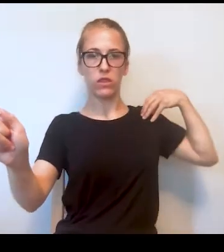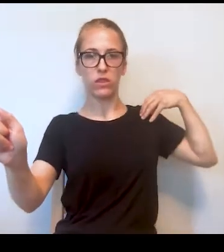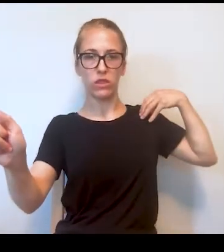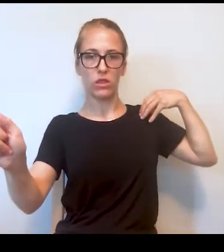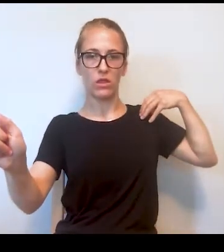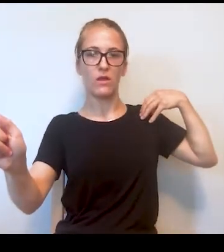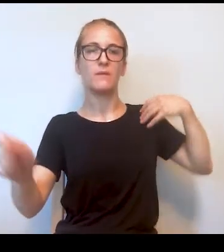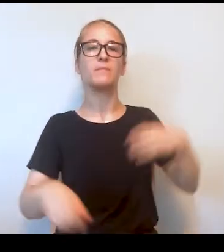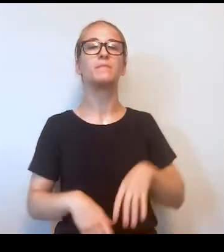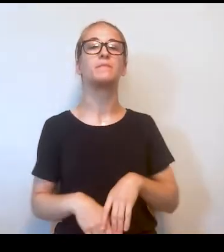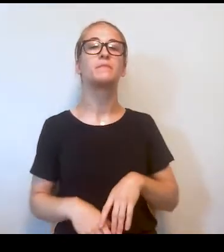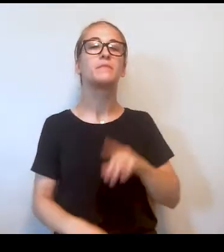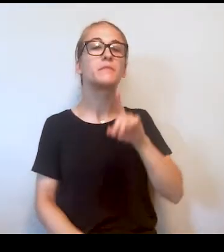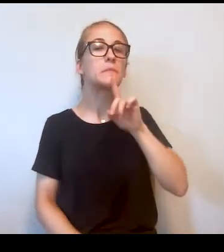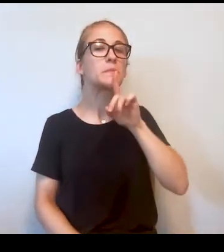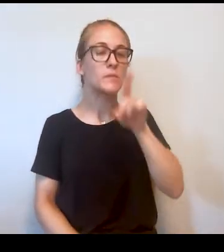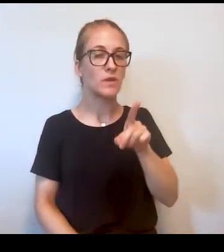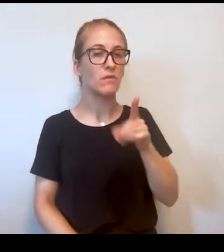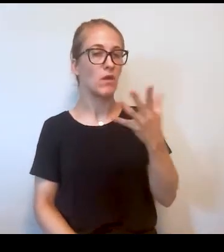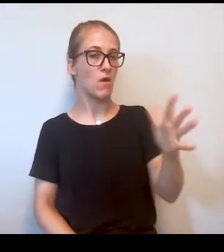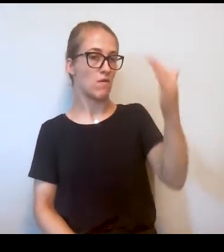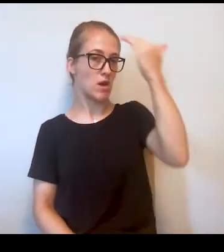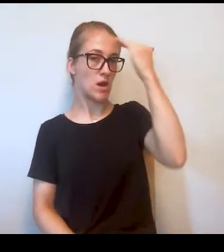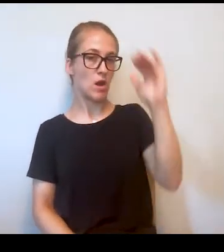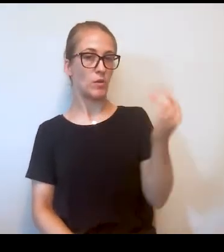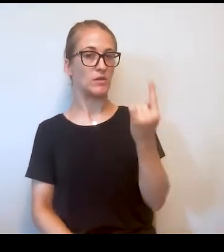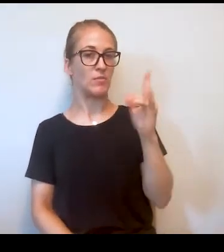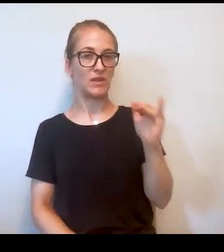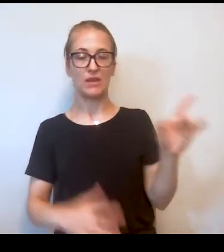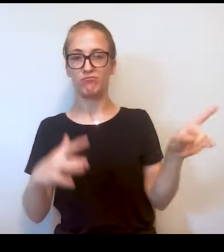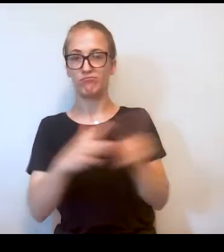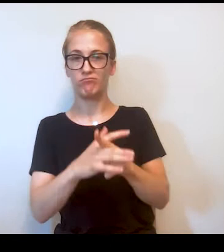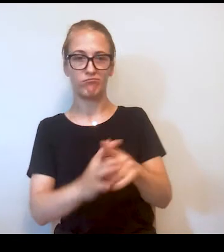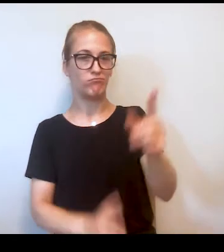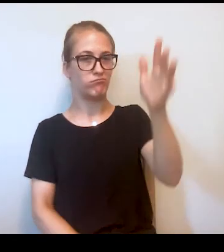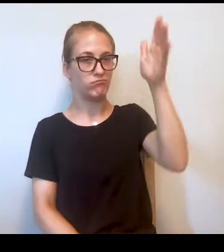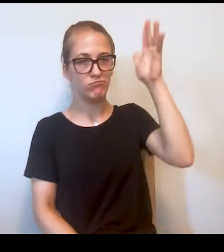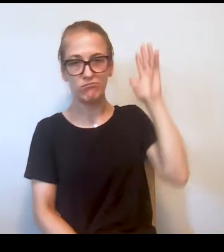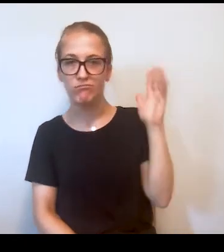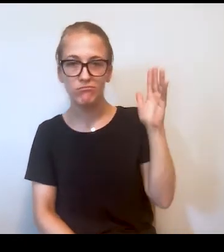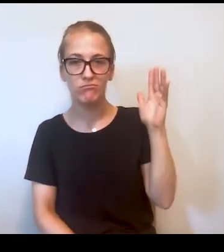So we know that this has been something that's existed for a long time, widespread hypermobility.